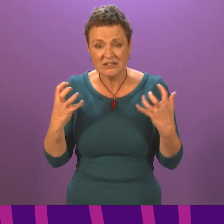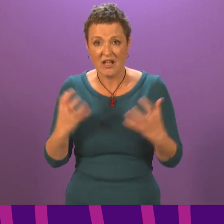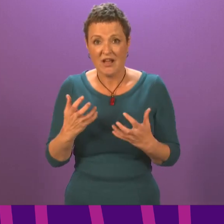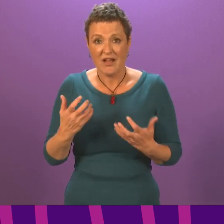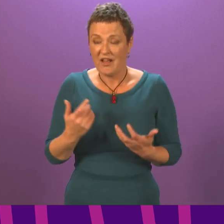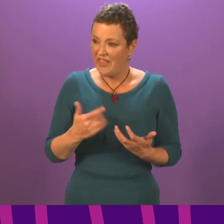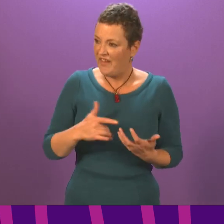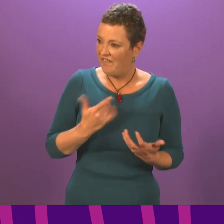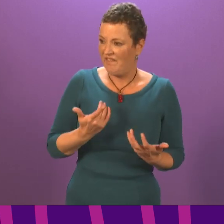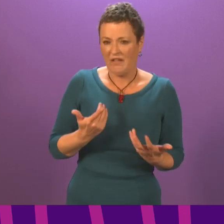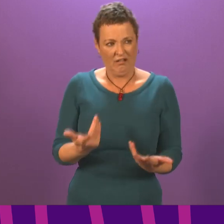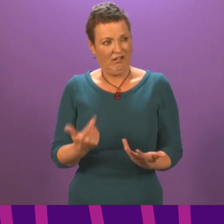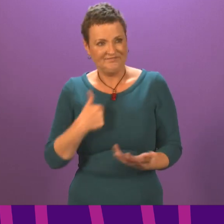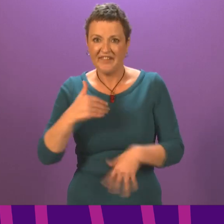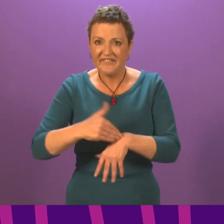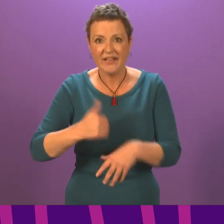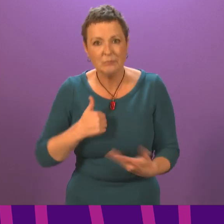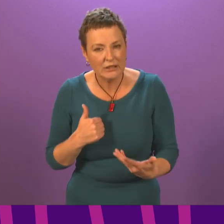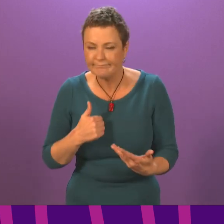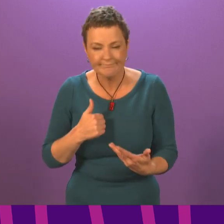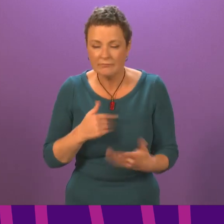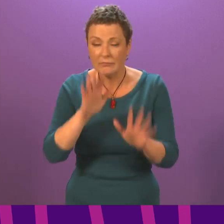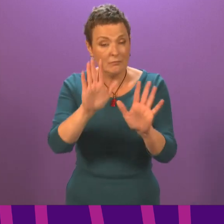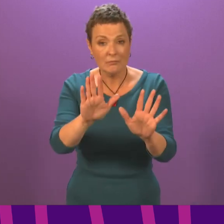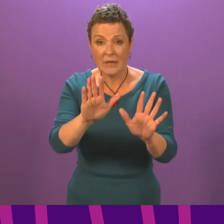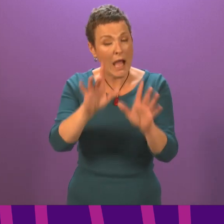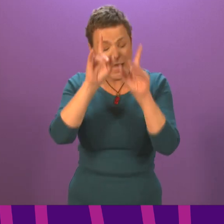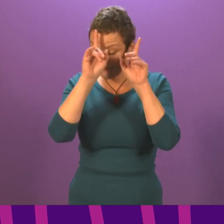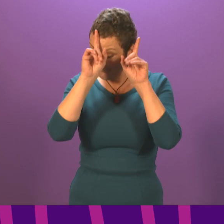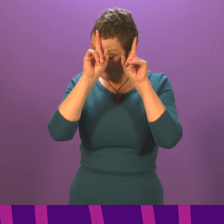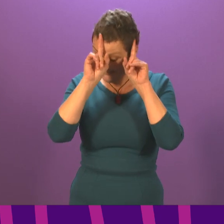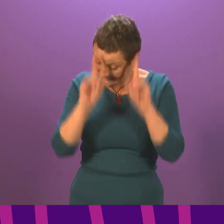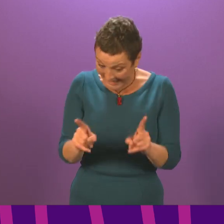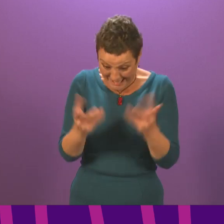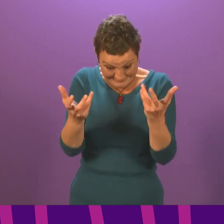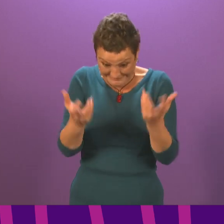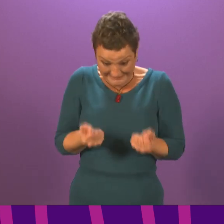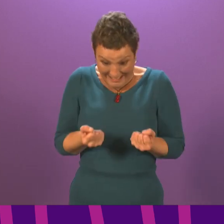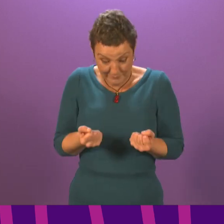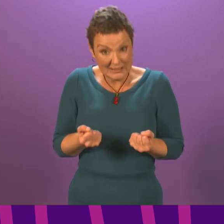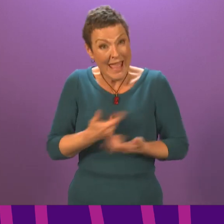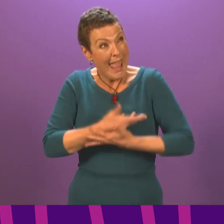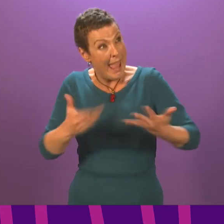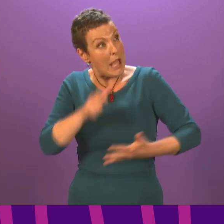such decisions, but I cannot accept that anybody—especially anybody who represents the city of Edinburgh—can